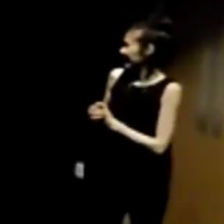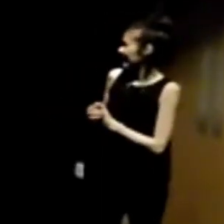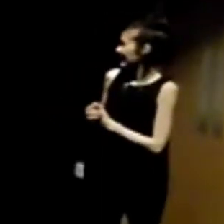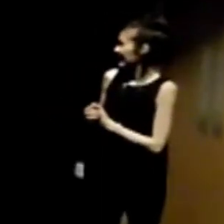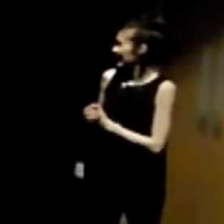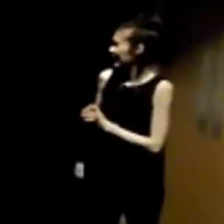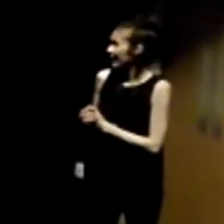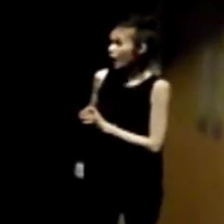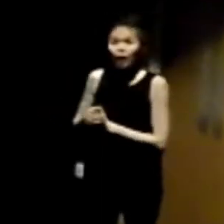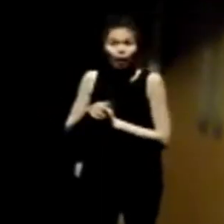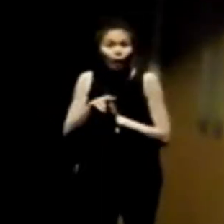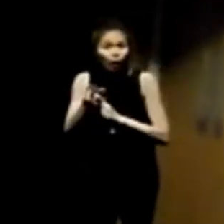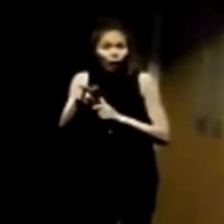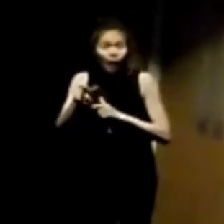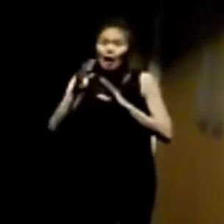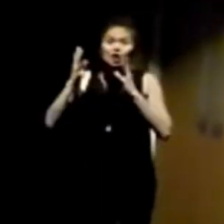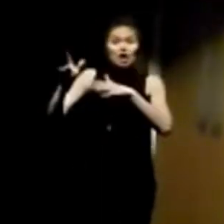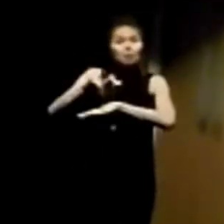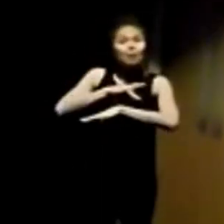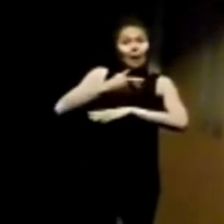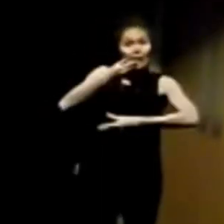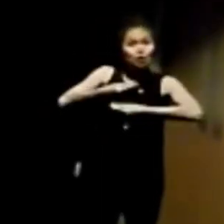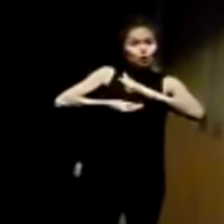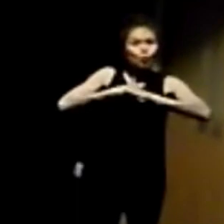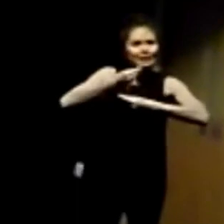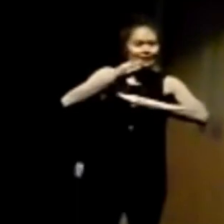If you don't know King Lear you probably don't need to know anything about the play that I'm writing.